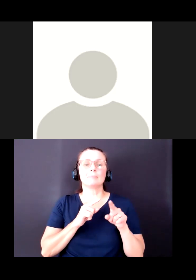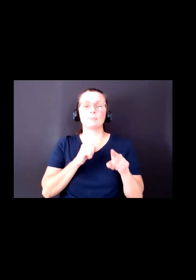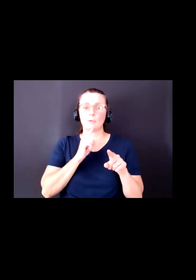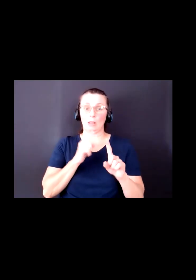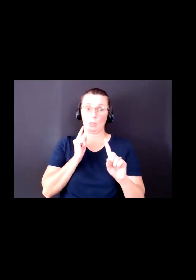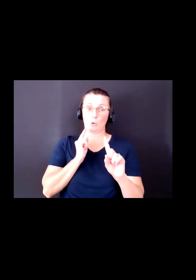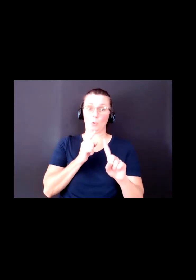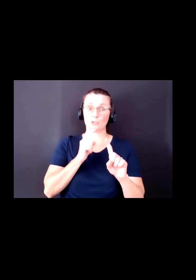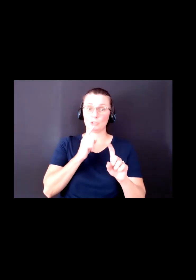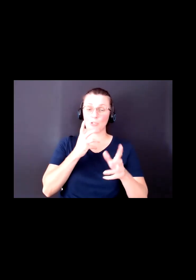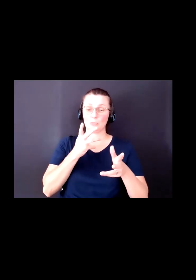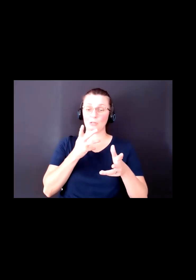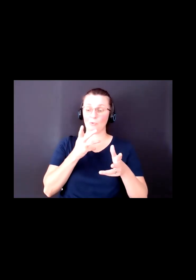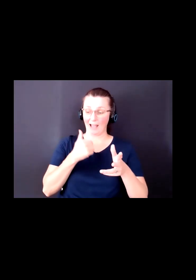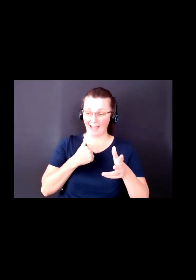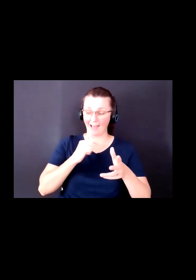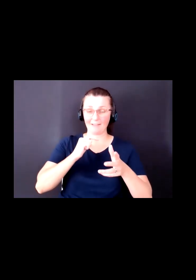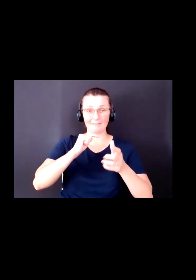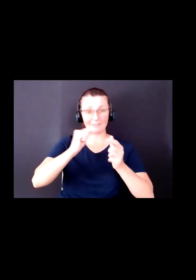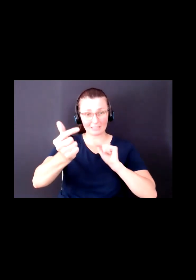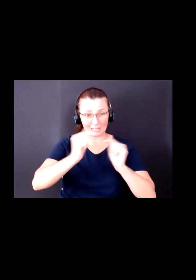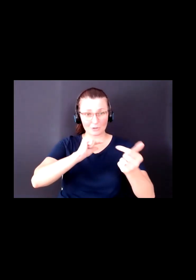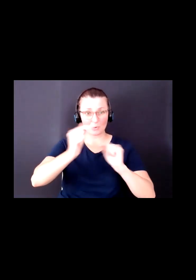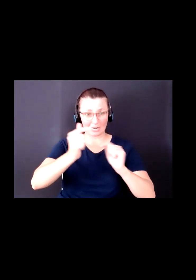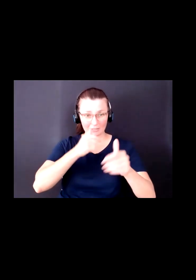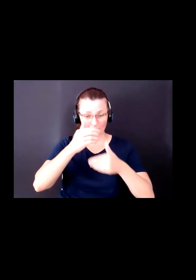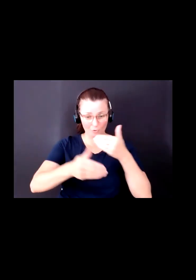that the person has requested to the best of your ability. It is to